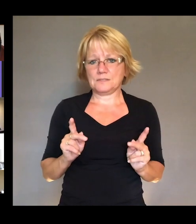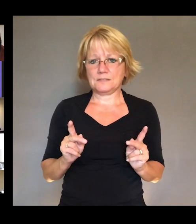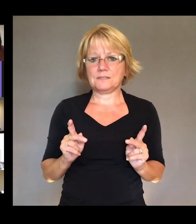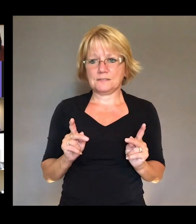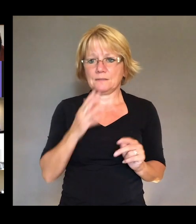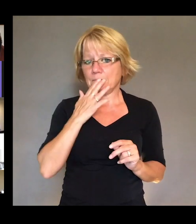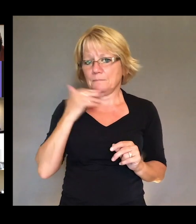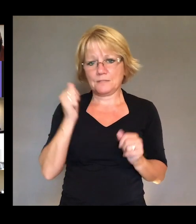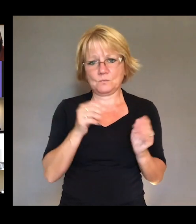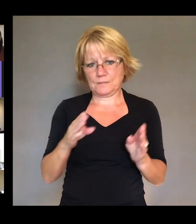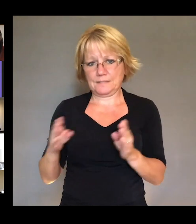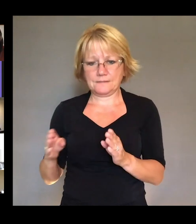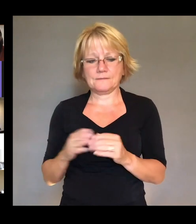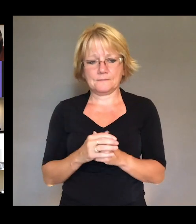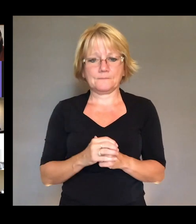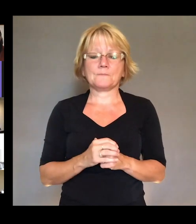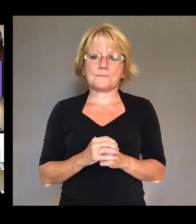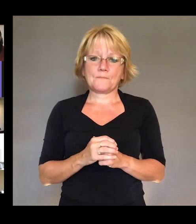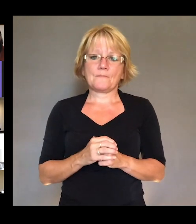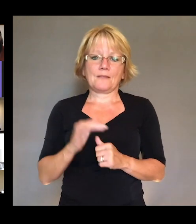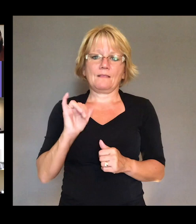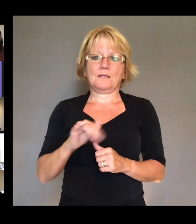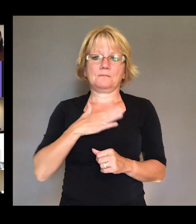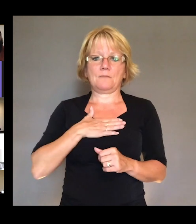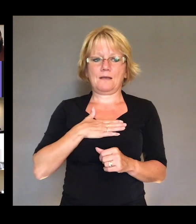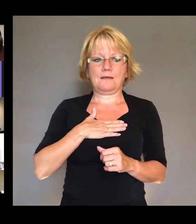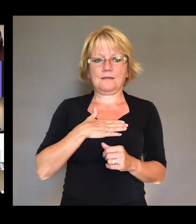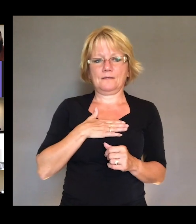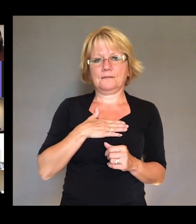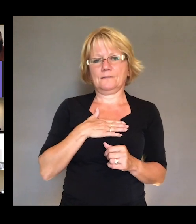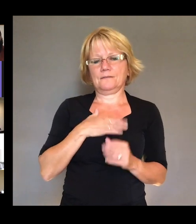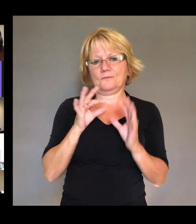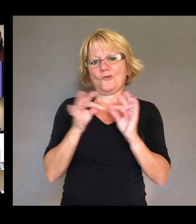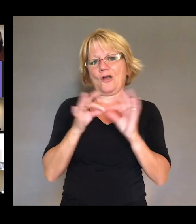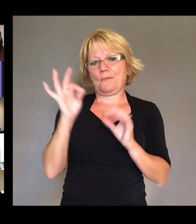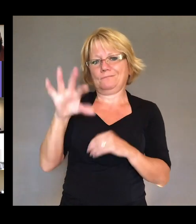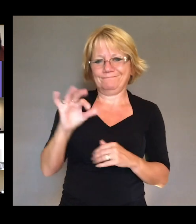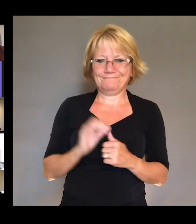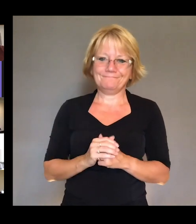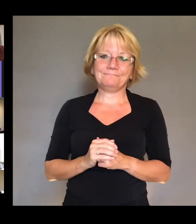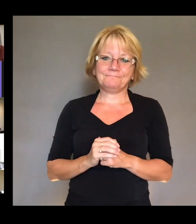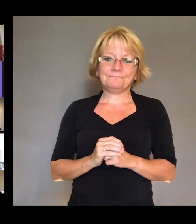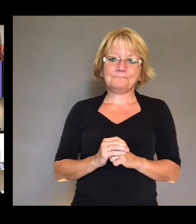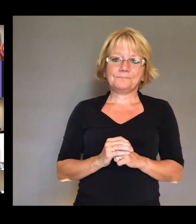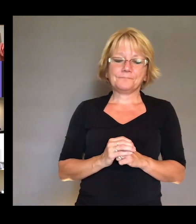that service their students is in the best possible ways would be my only 2 cents on that.